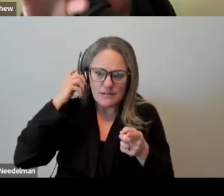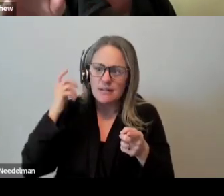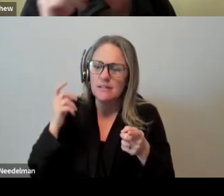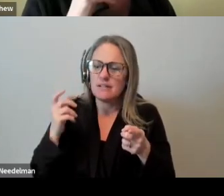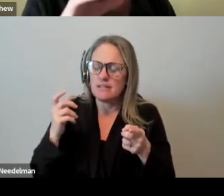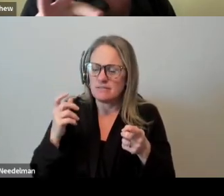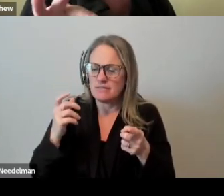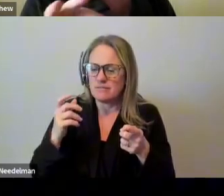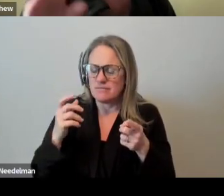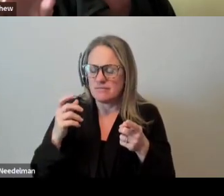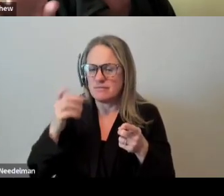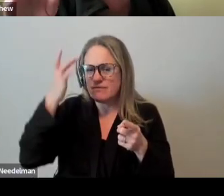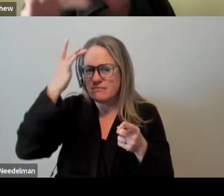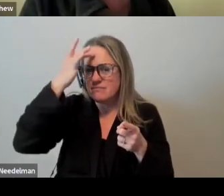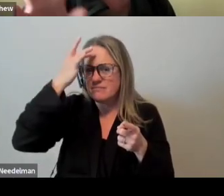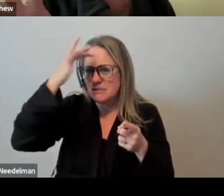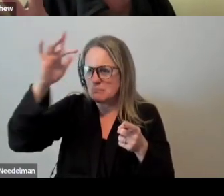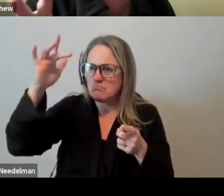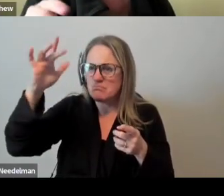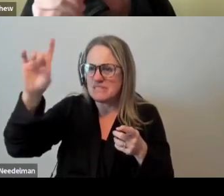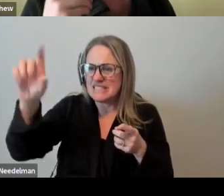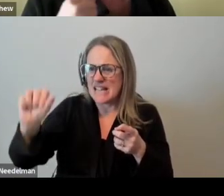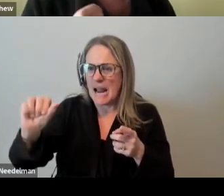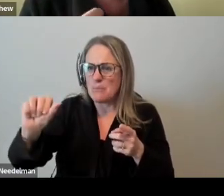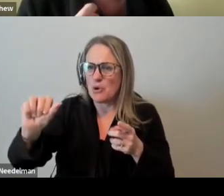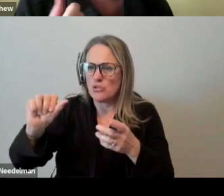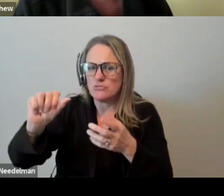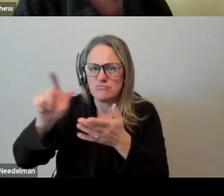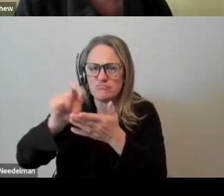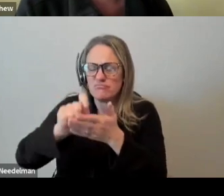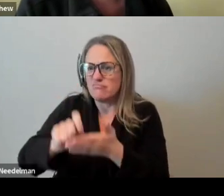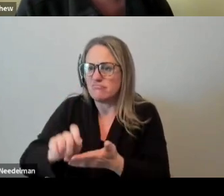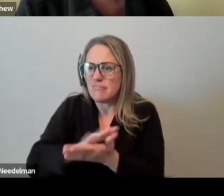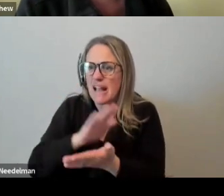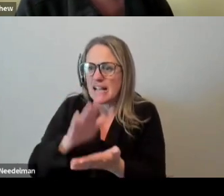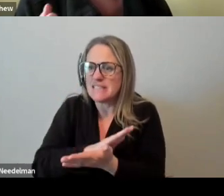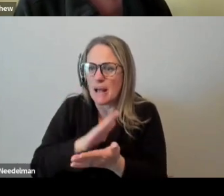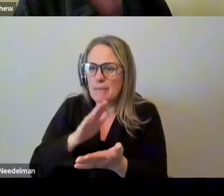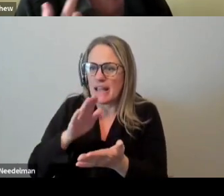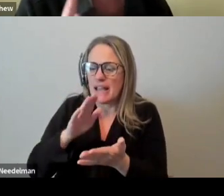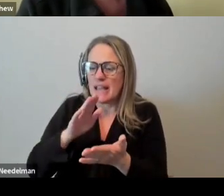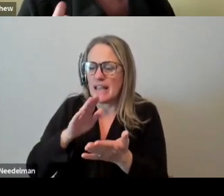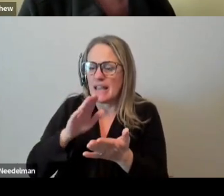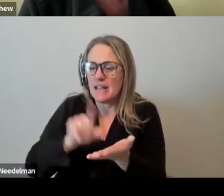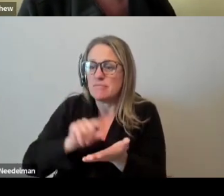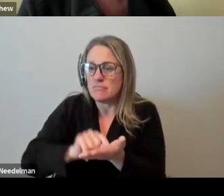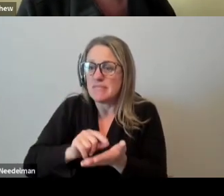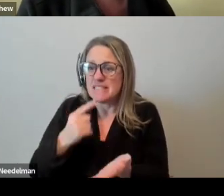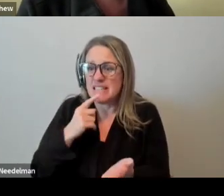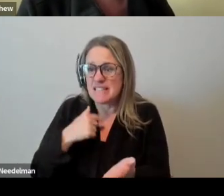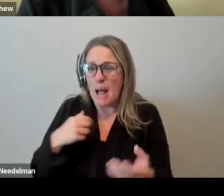and there's like a screenshot of a an academic paper that says "'I'm just terrified for my future' - Epistemic Violence in Disability